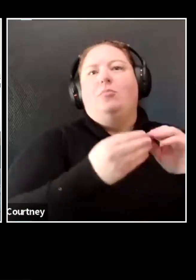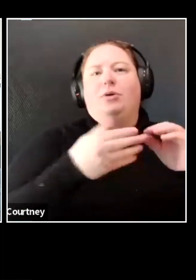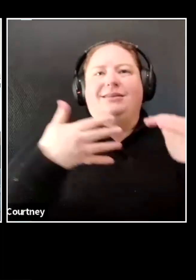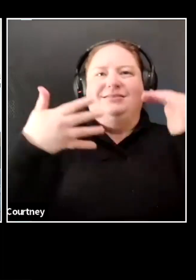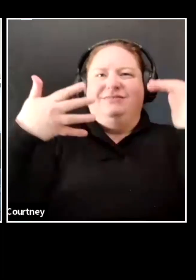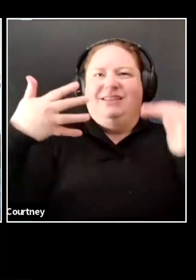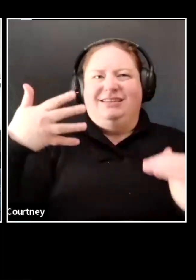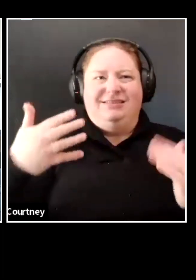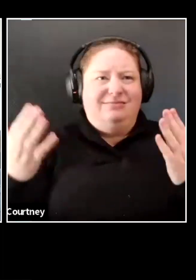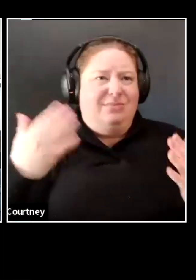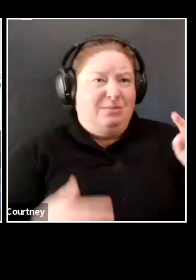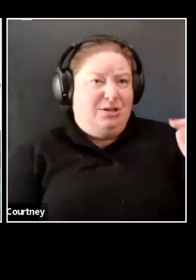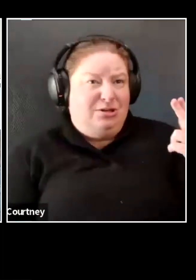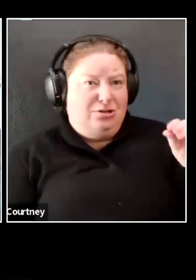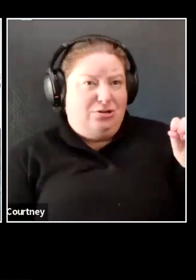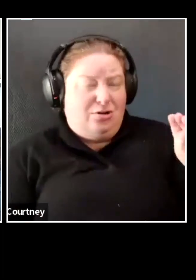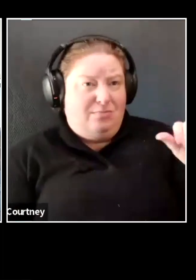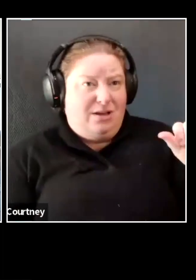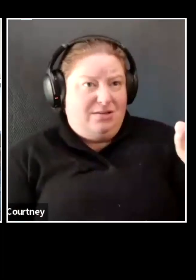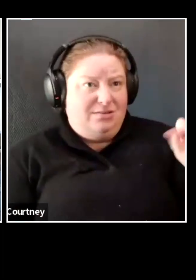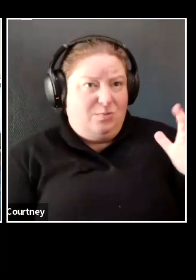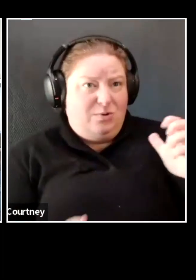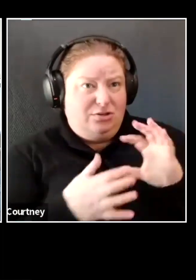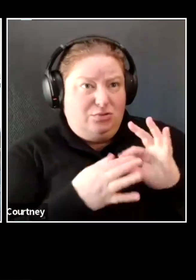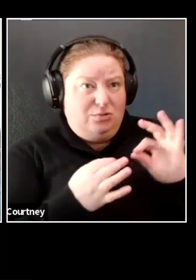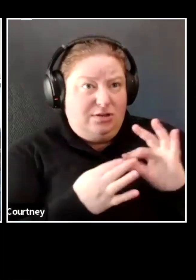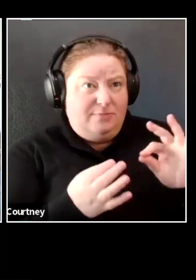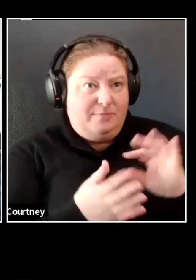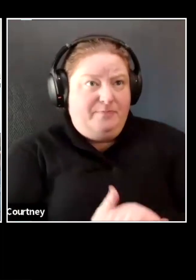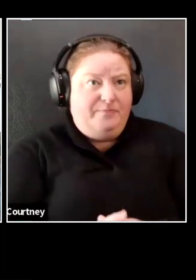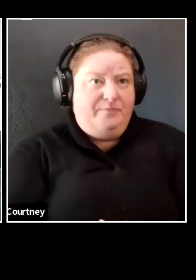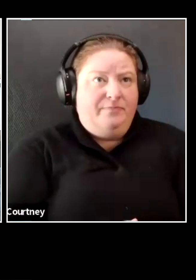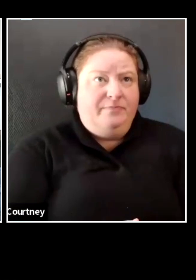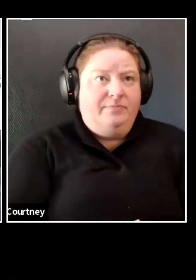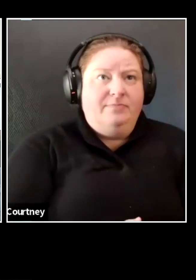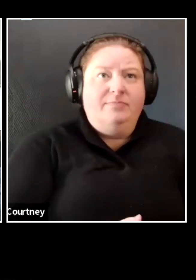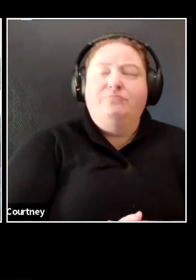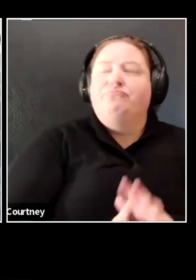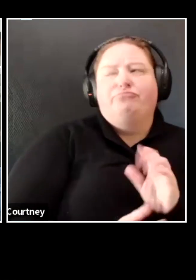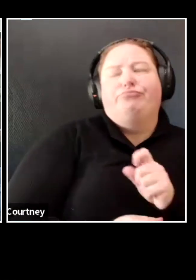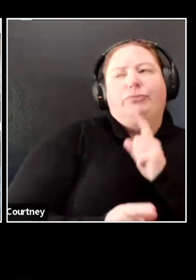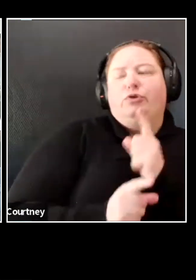wants to chime in. No, I mean that that's right. And that's one of the issues there